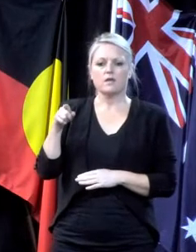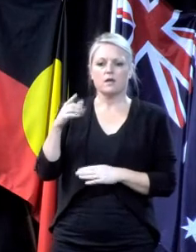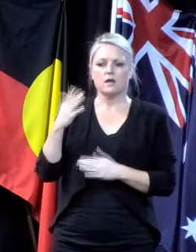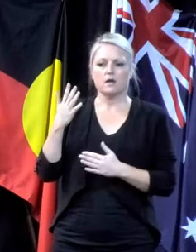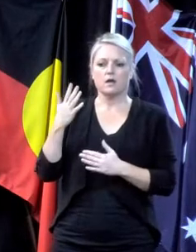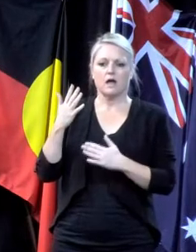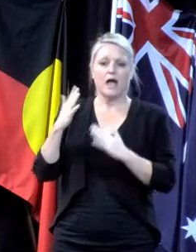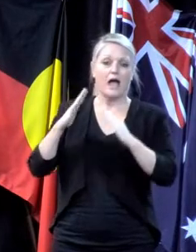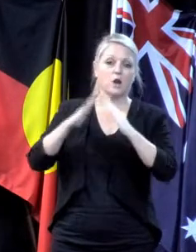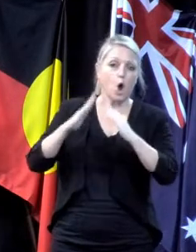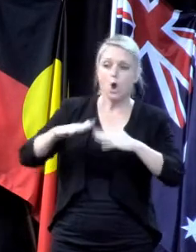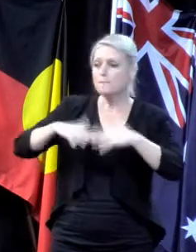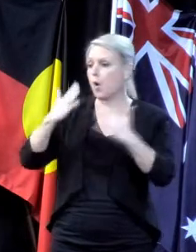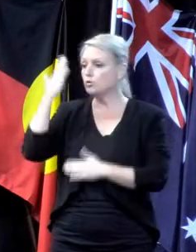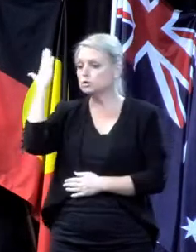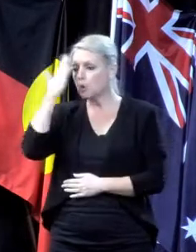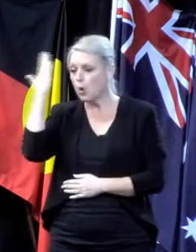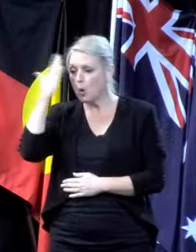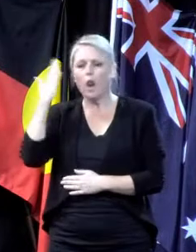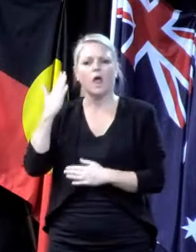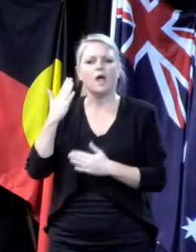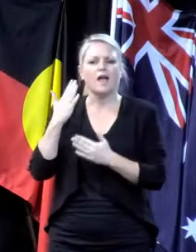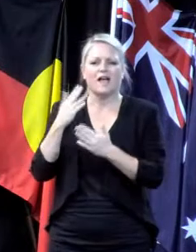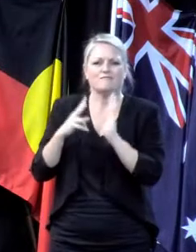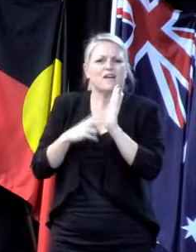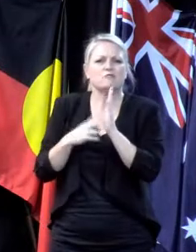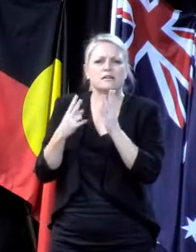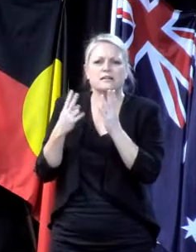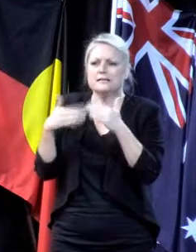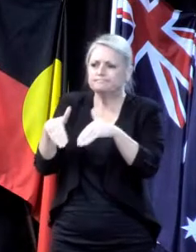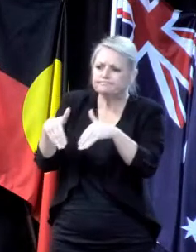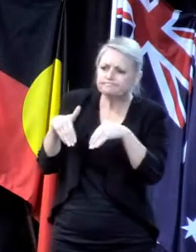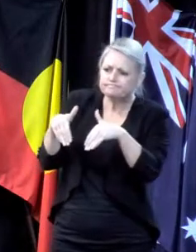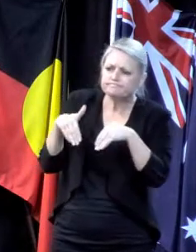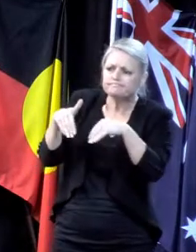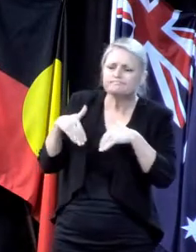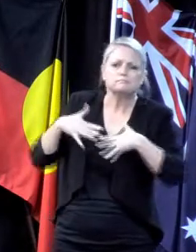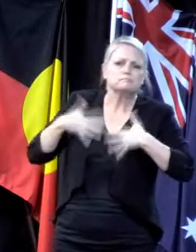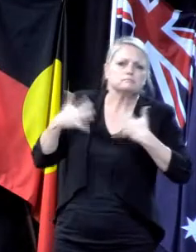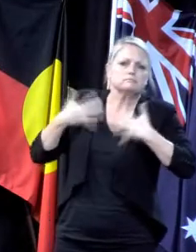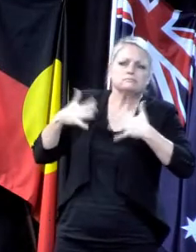At home and at school, she had withdrawn from participating in school events and at home.